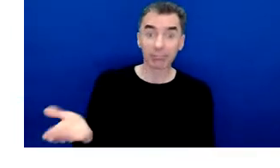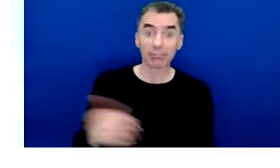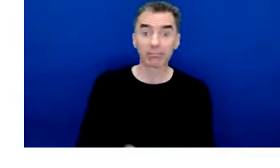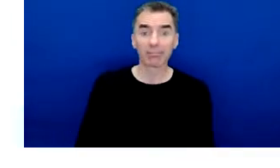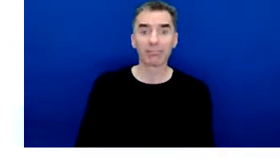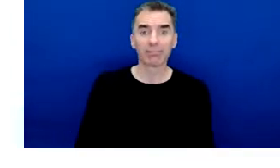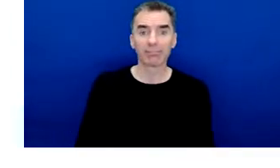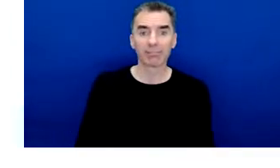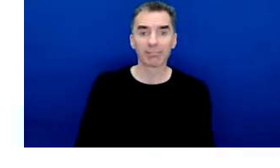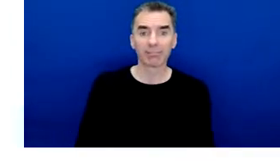you're muted